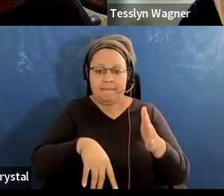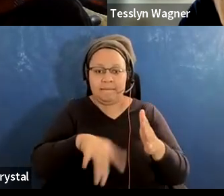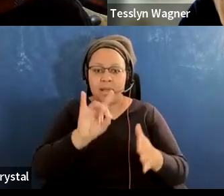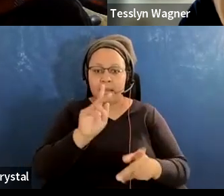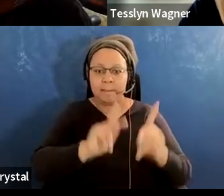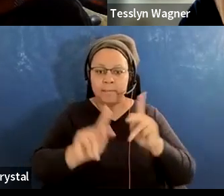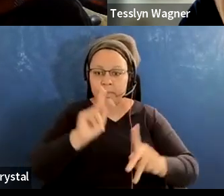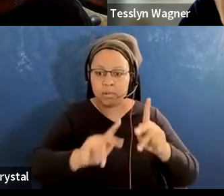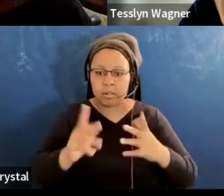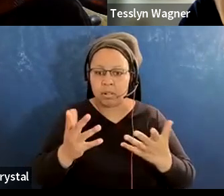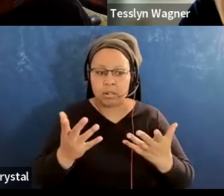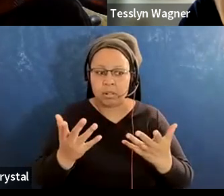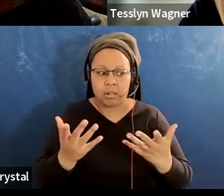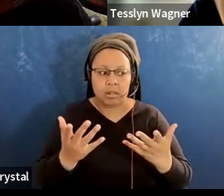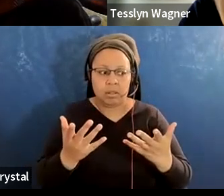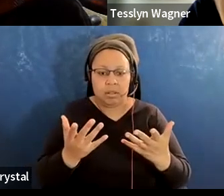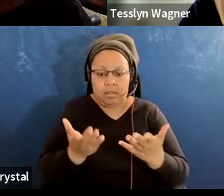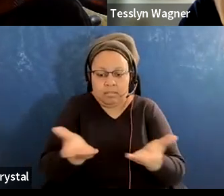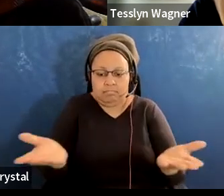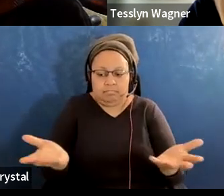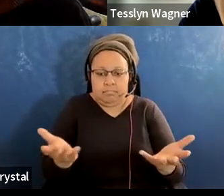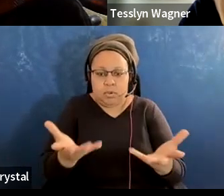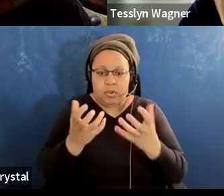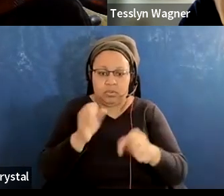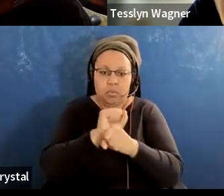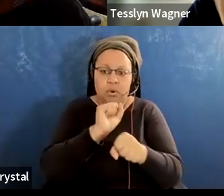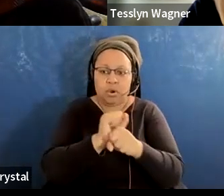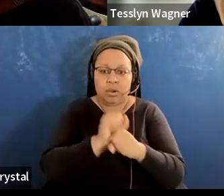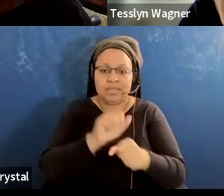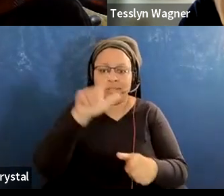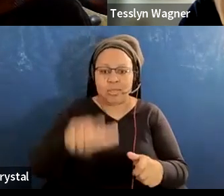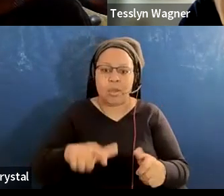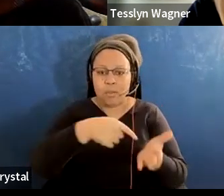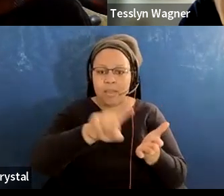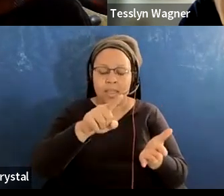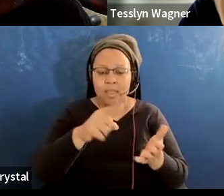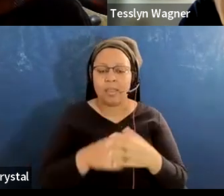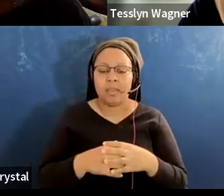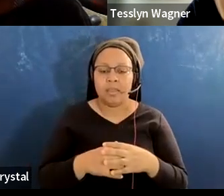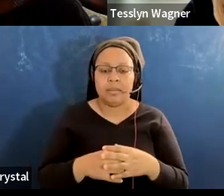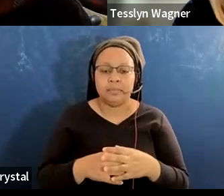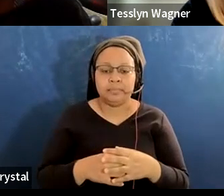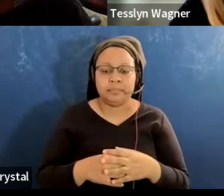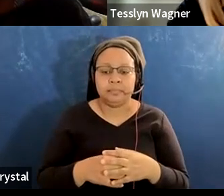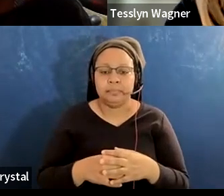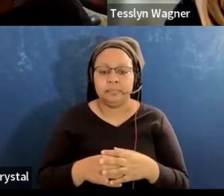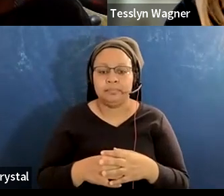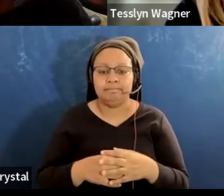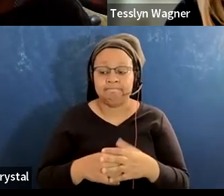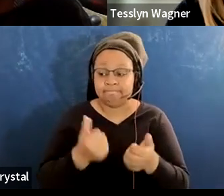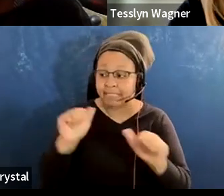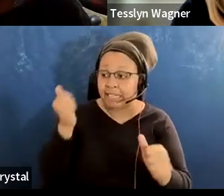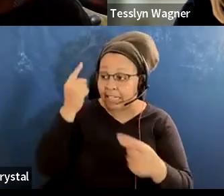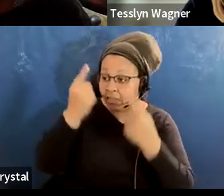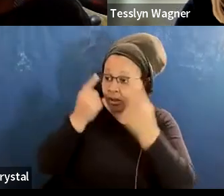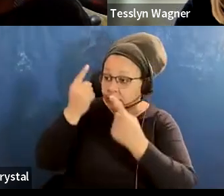: This is Rebecca from Access to Independence in Madison Wisconsin. People handling the low rate of home care because I know here we